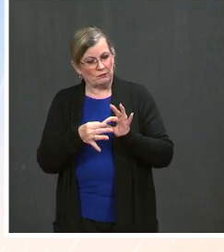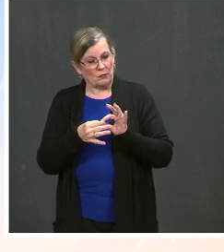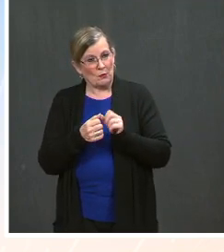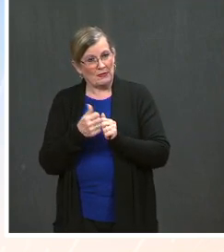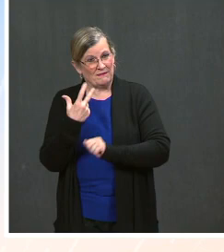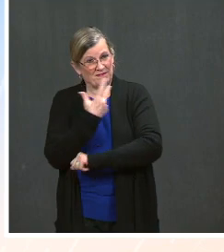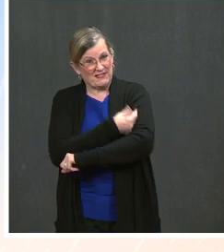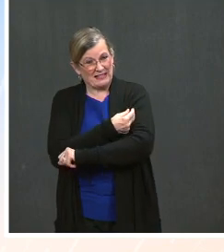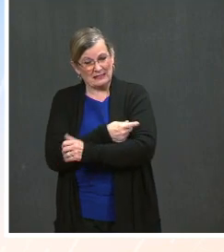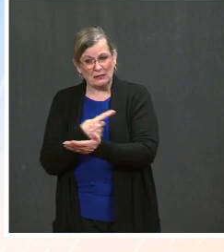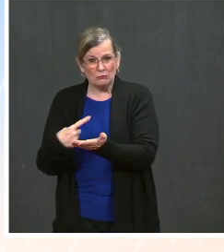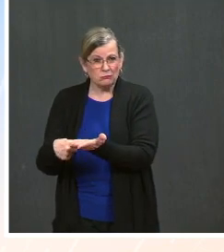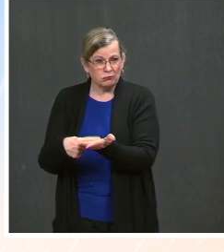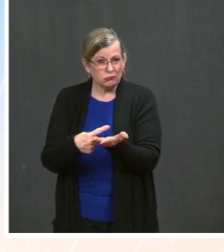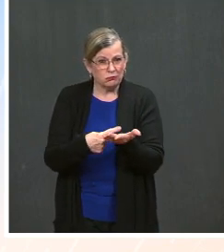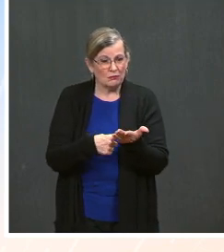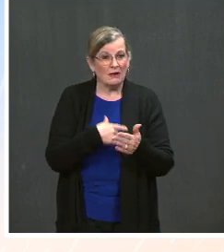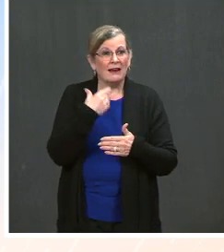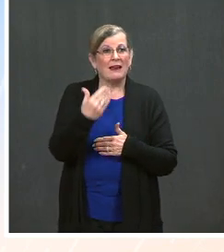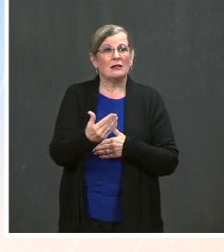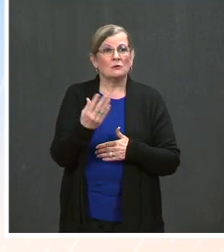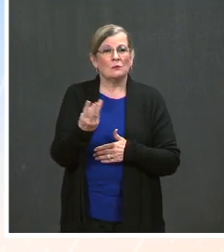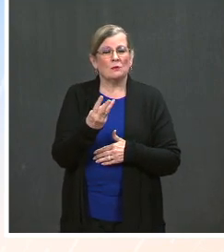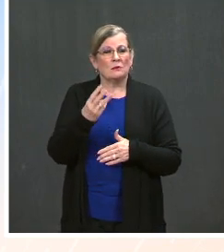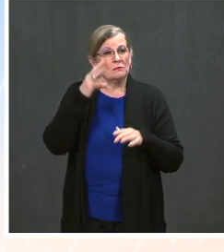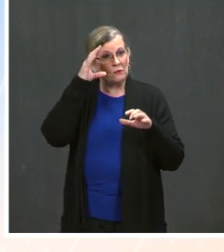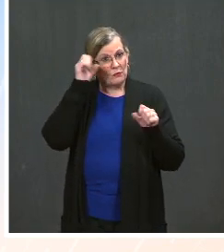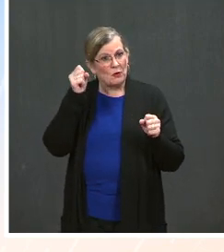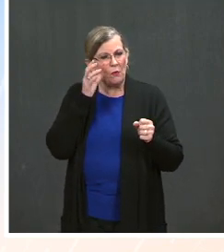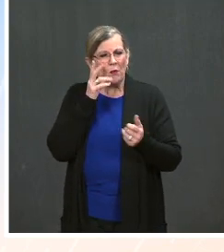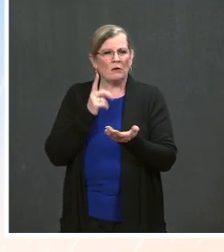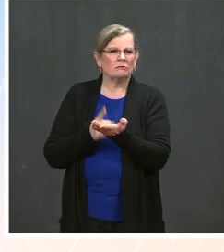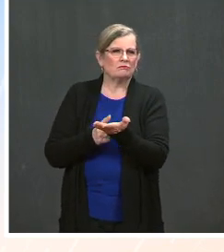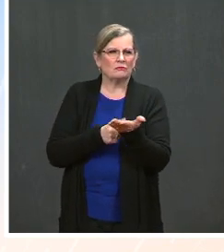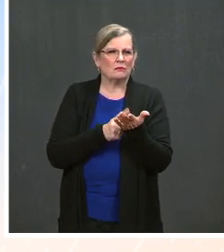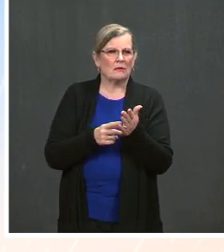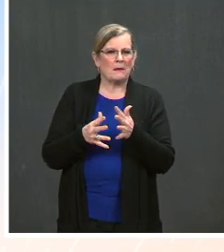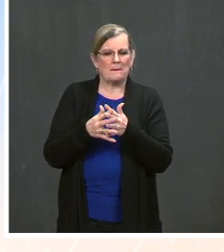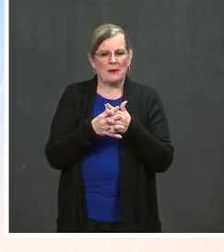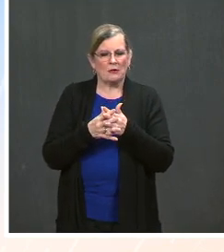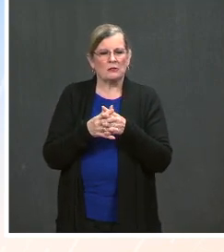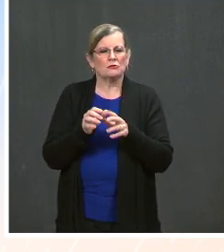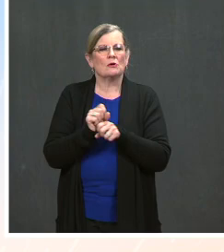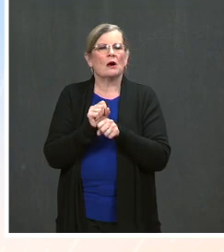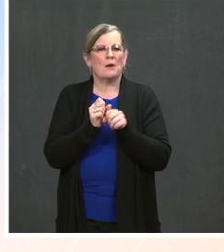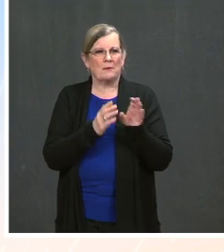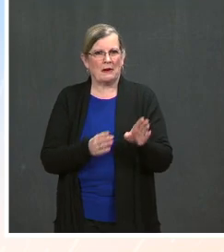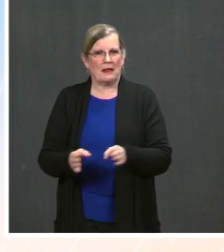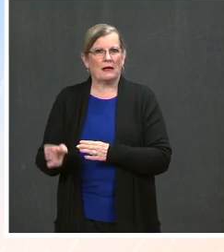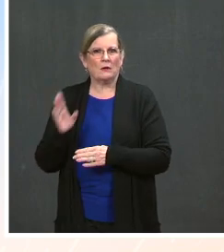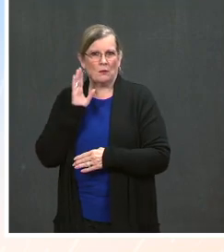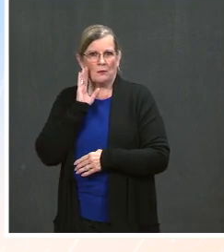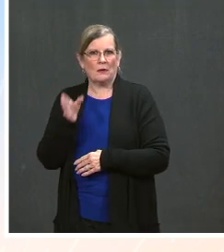on the historic investments in the American Jobs Plan. And with that, Darlene. The Press: Thank you, Jen. I wanted to ask you --